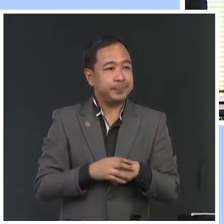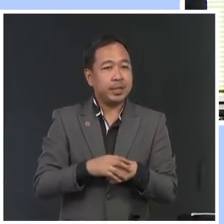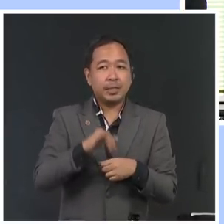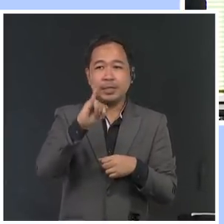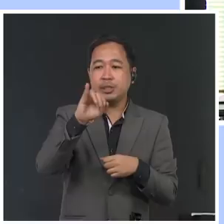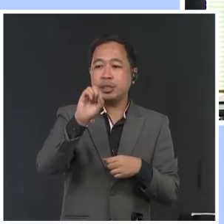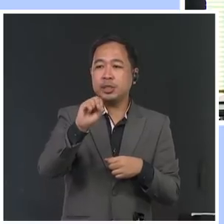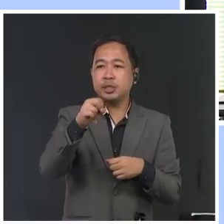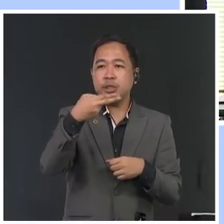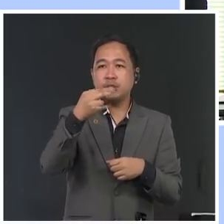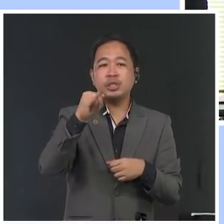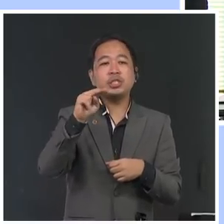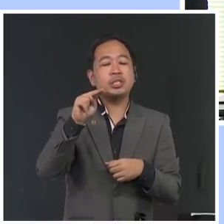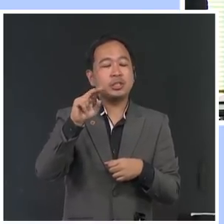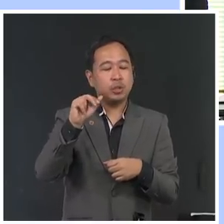Nippon Foundation, Mr.